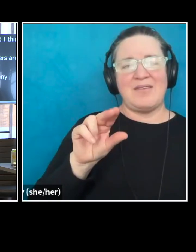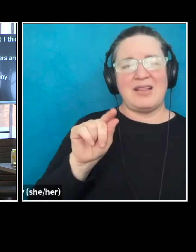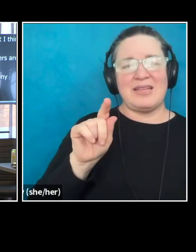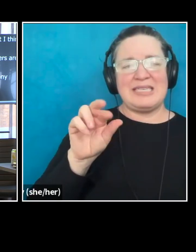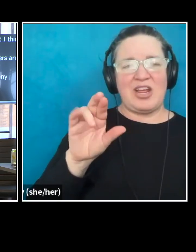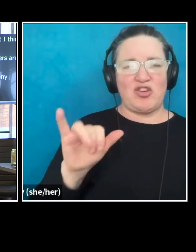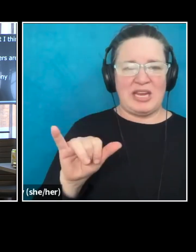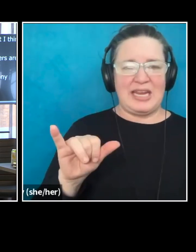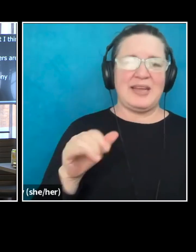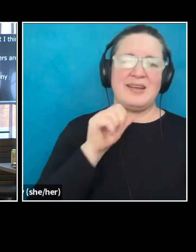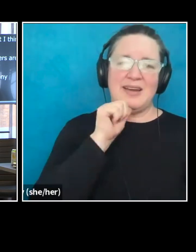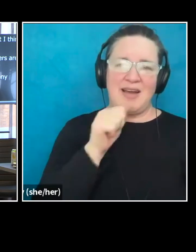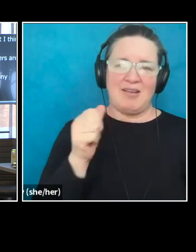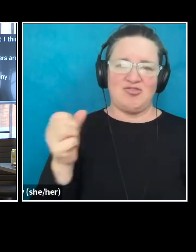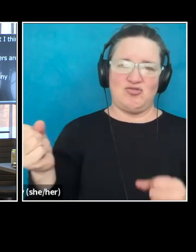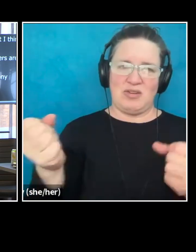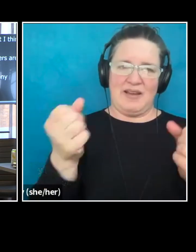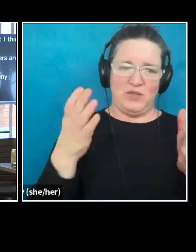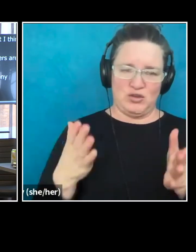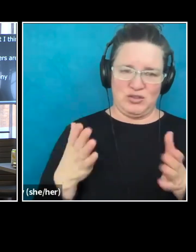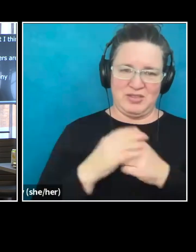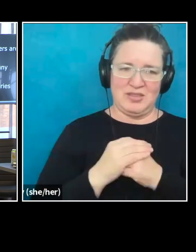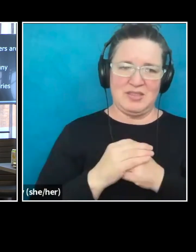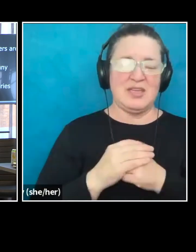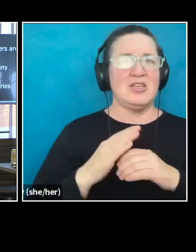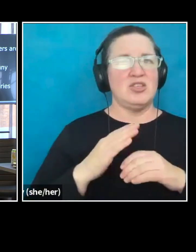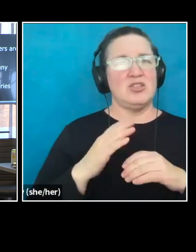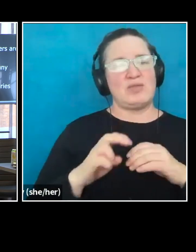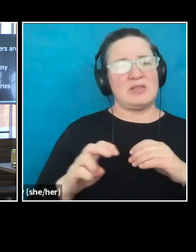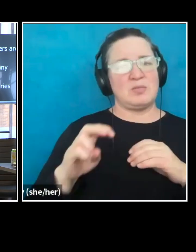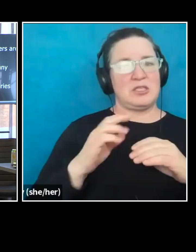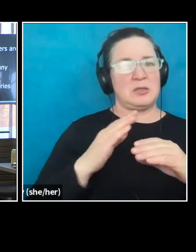to get there, right? That the the transportation barriers for whatever reason, especially with